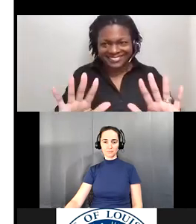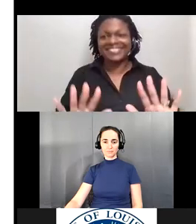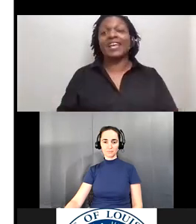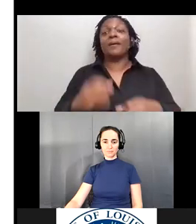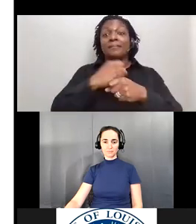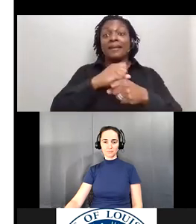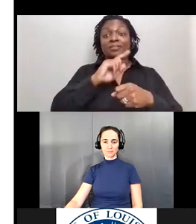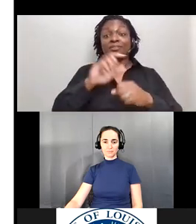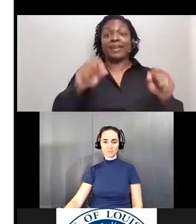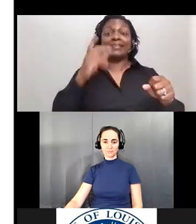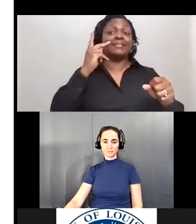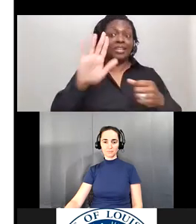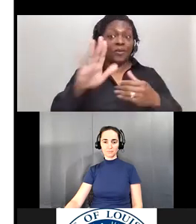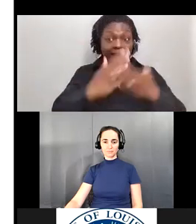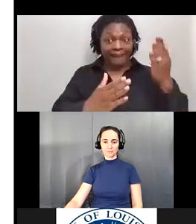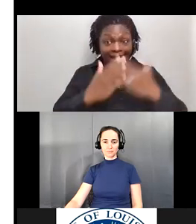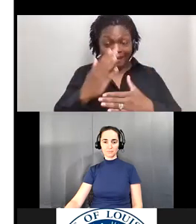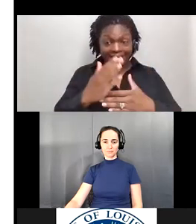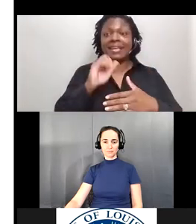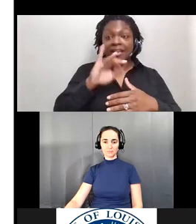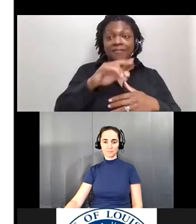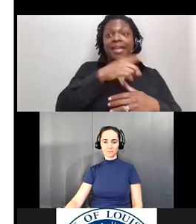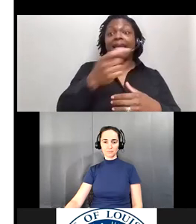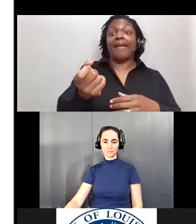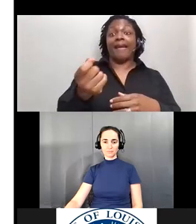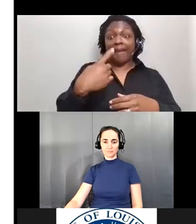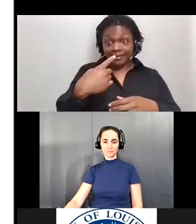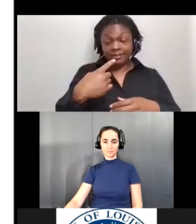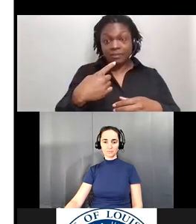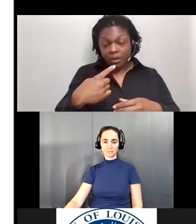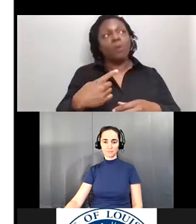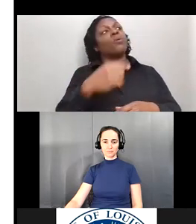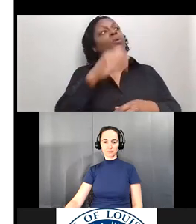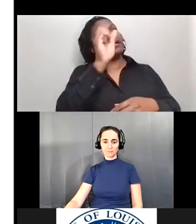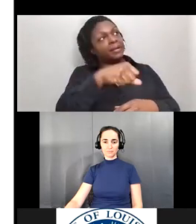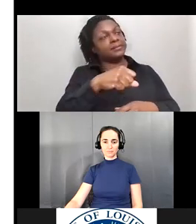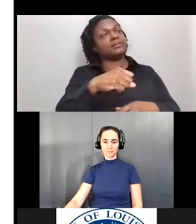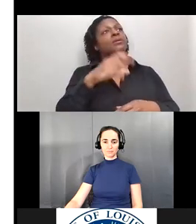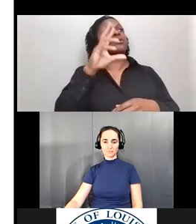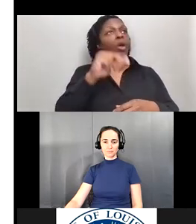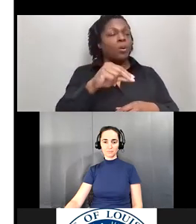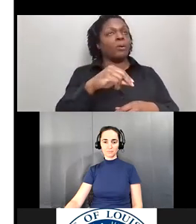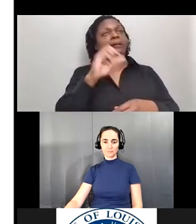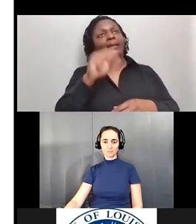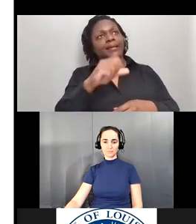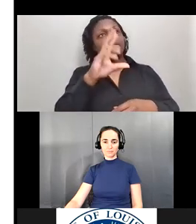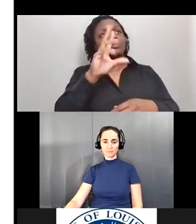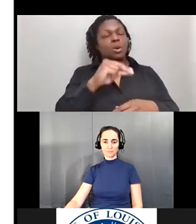16:05:04 And then if they ask you a question, yes or no question and answer your mouth. Don't try to show them something that they asked you about.